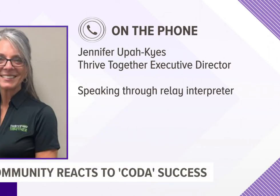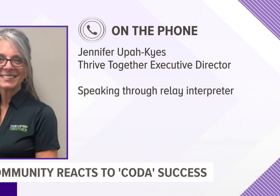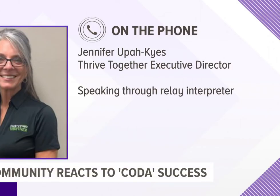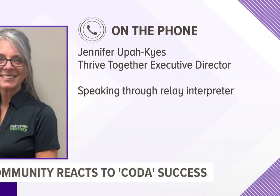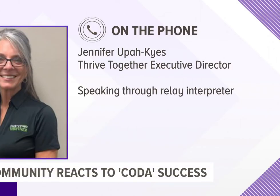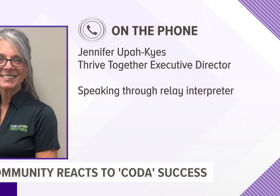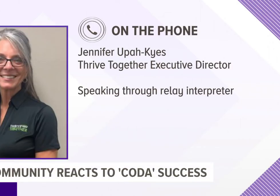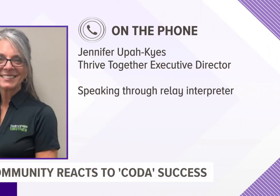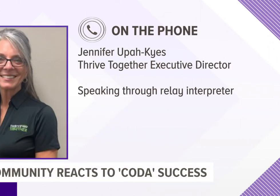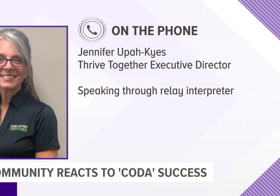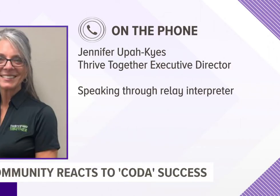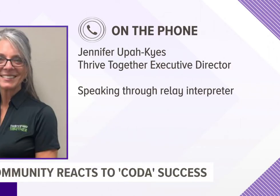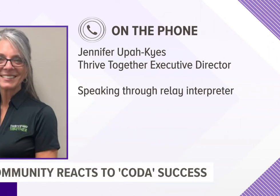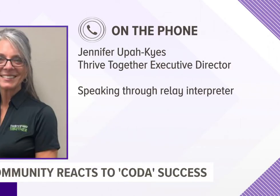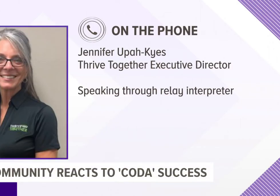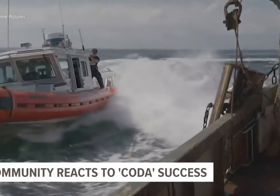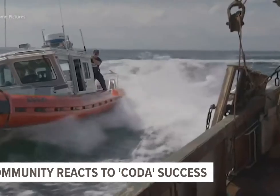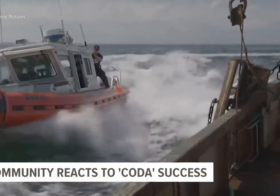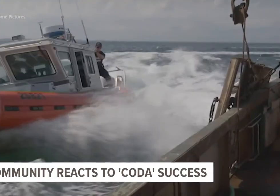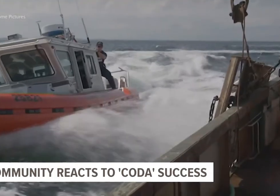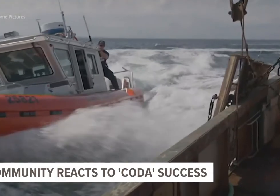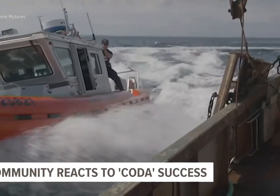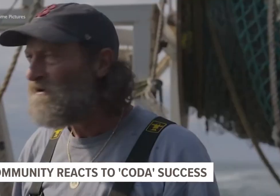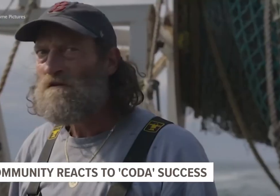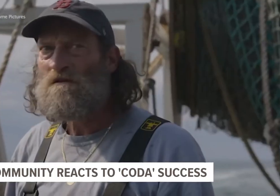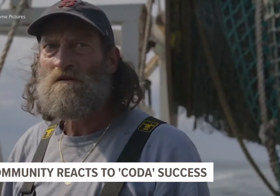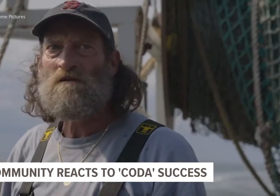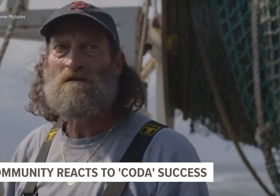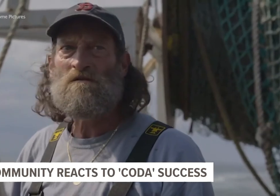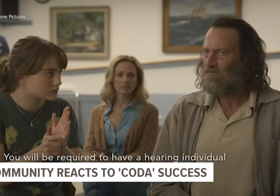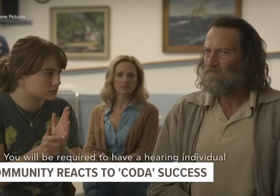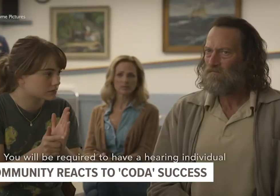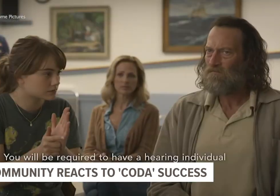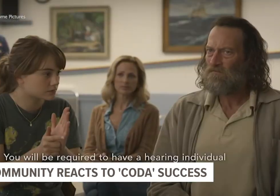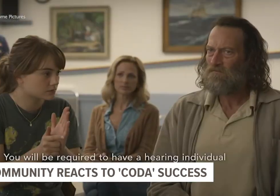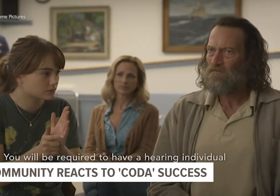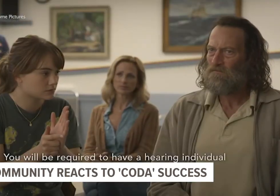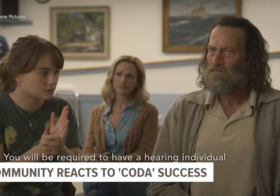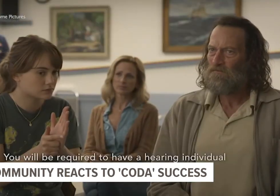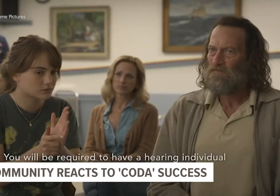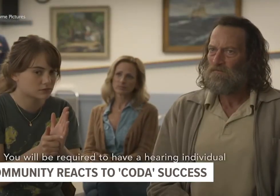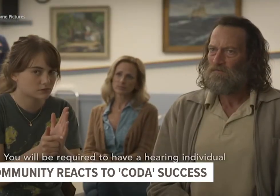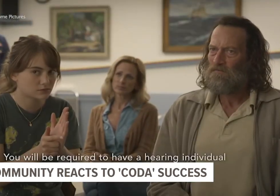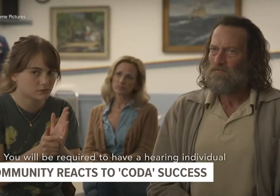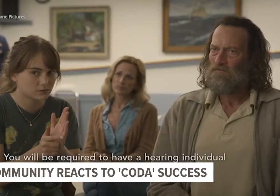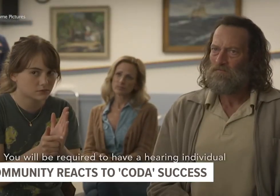Jennifer is the executive director of Thrive together, a nonprofit dedicated to improving the lives of the